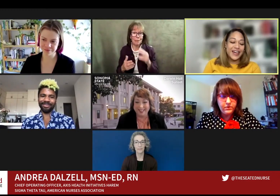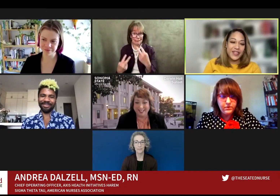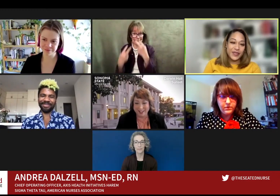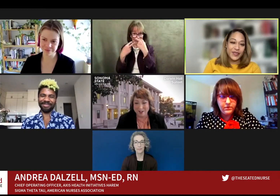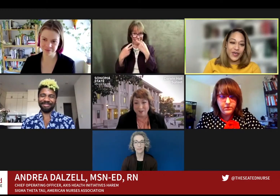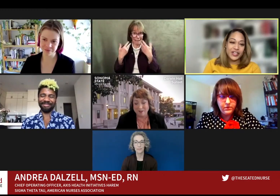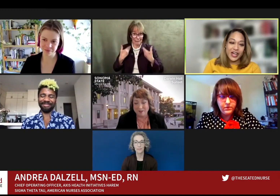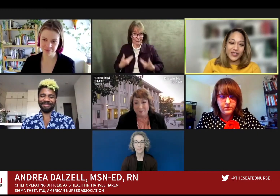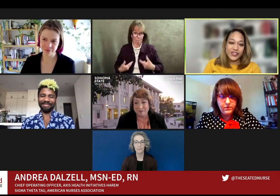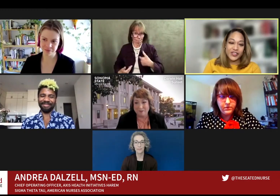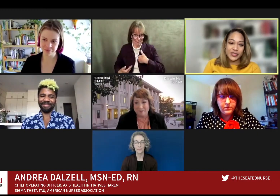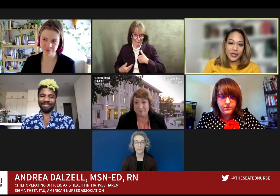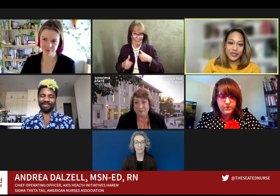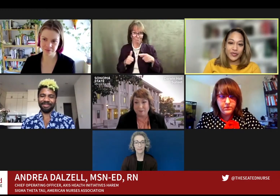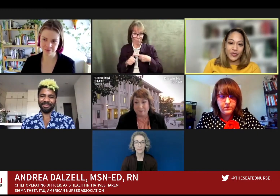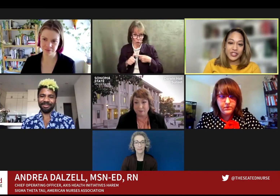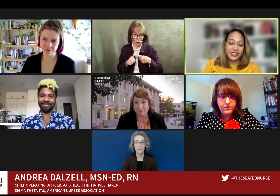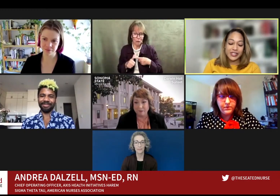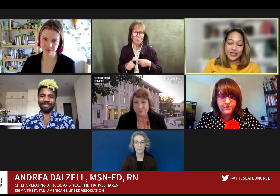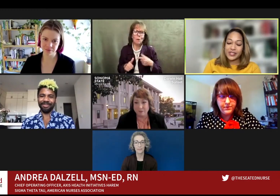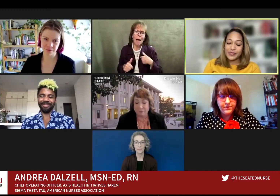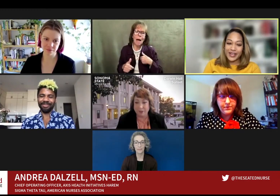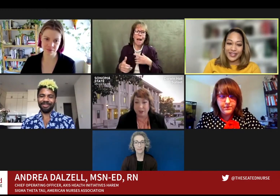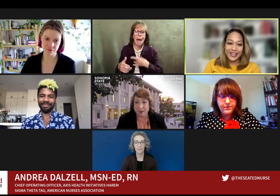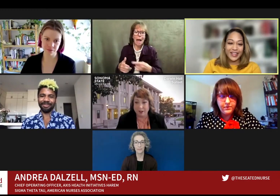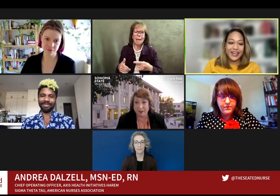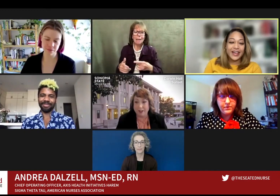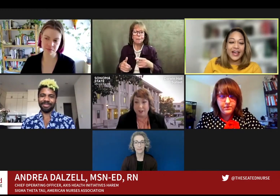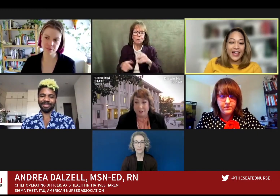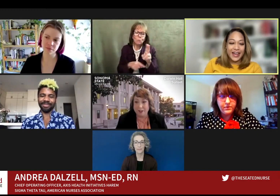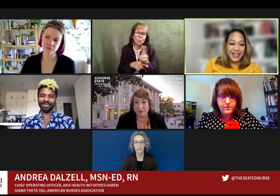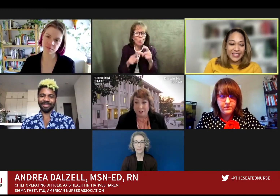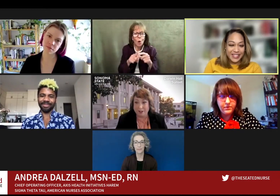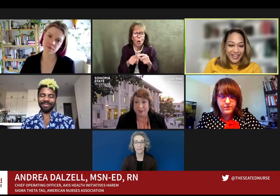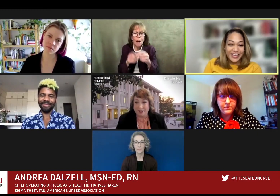And therefore, I try to address person first, just as a respect thing, and